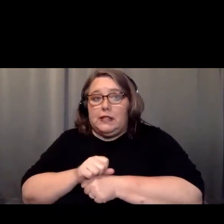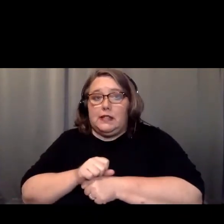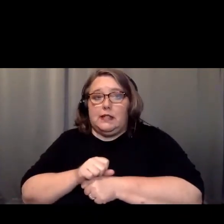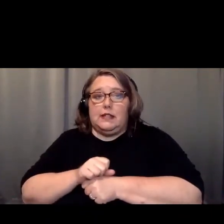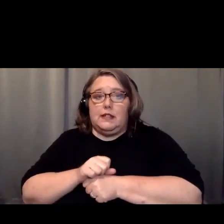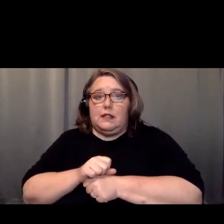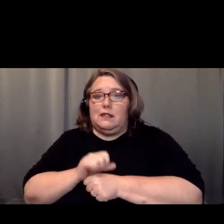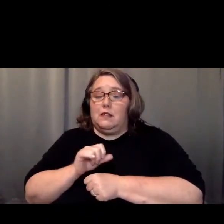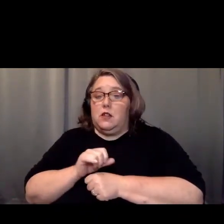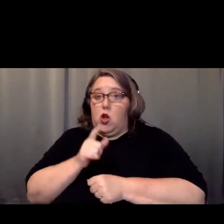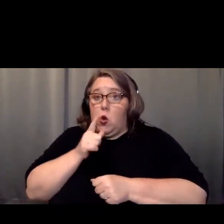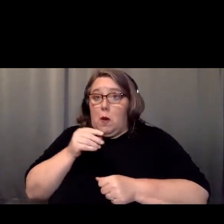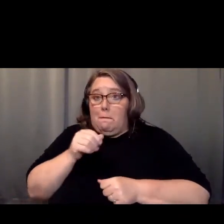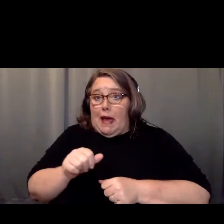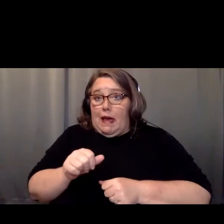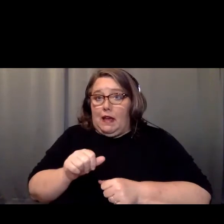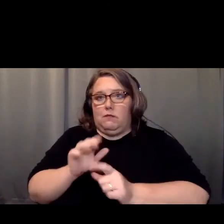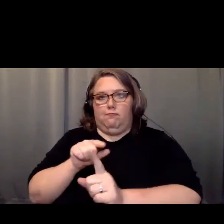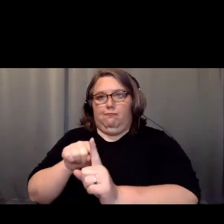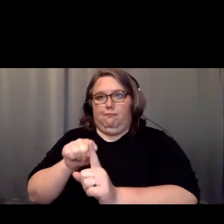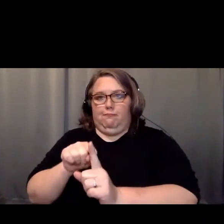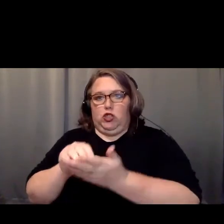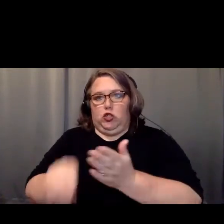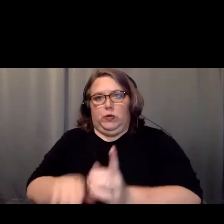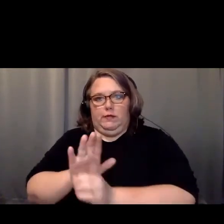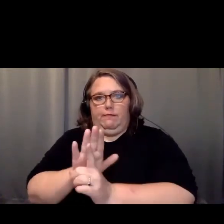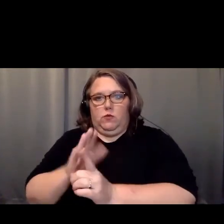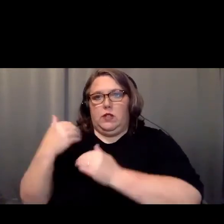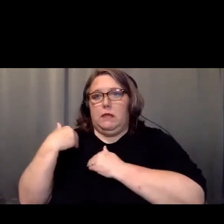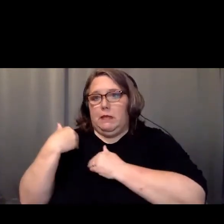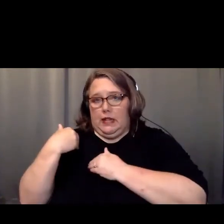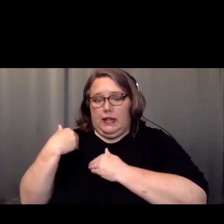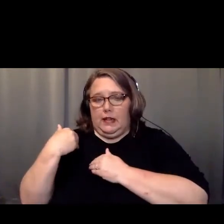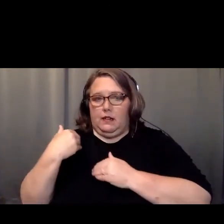that is your responsibility to pay for those, I believe that is a little bit different